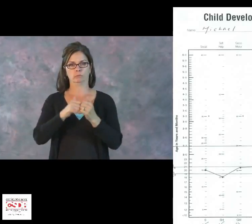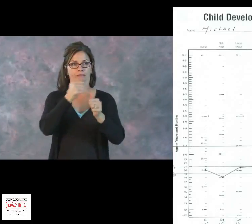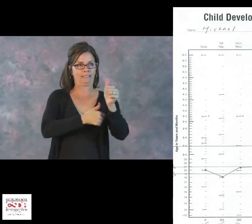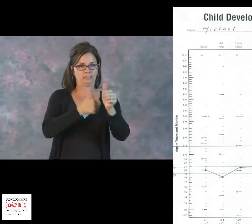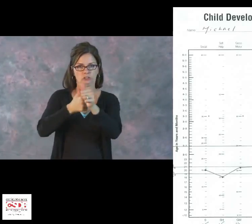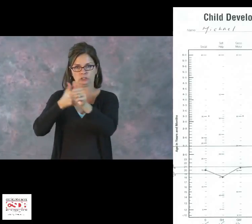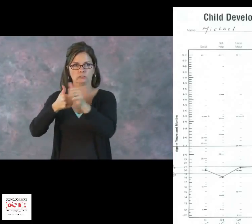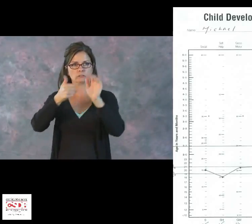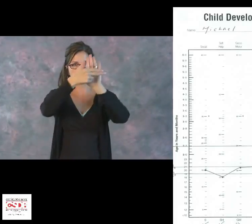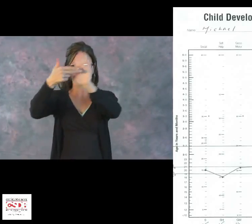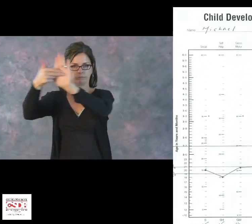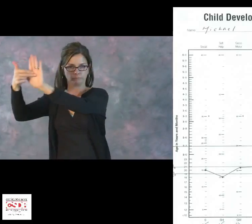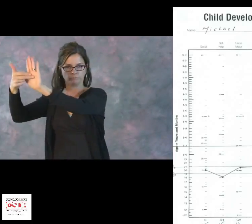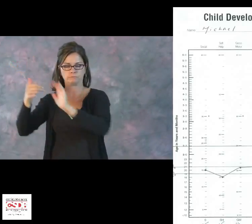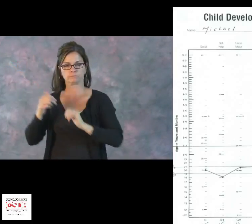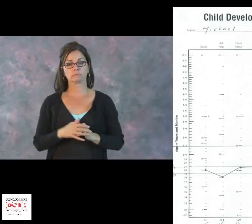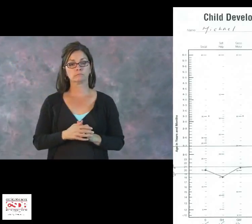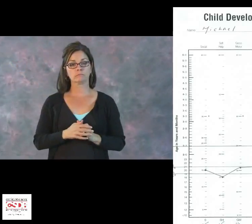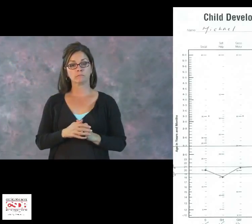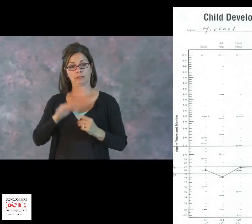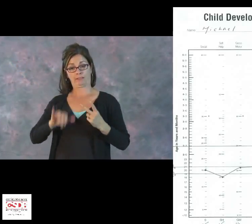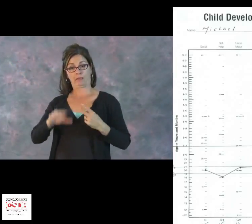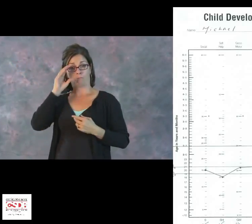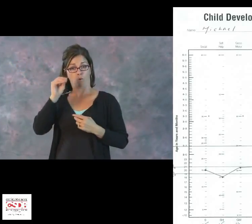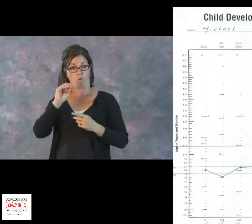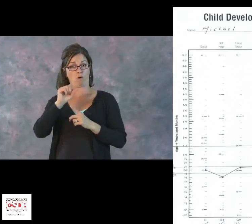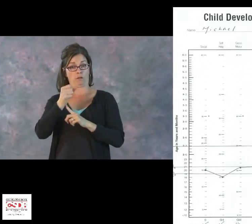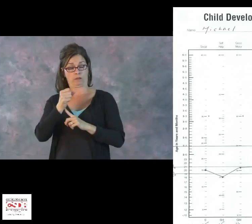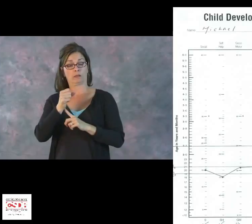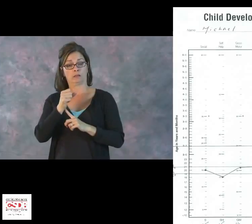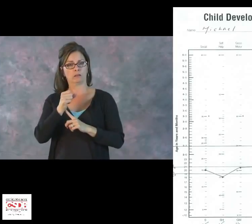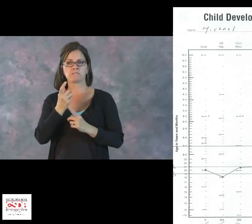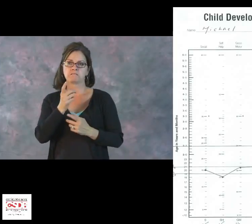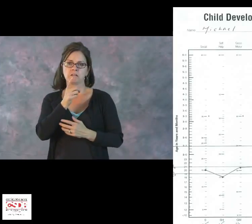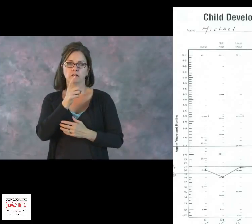In Michael's case, we see that pretty much all the dots,